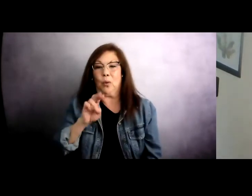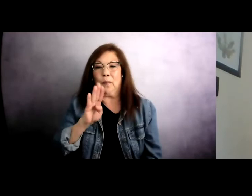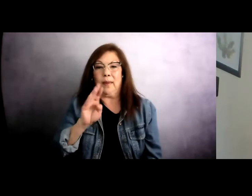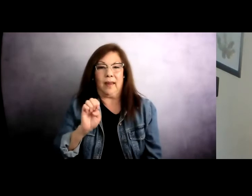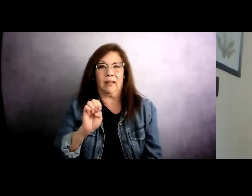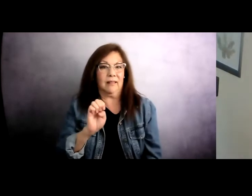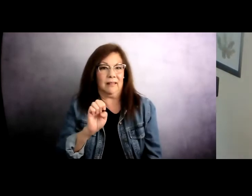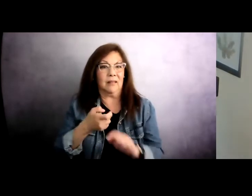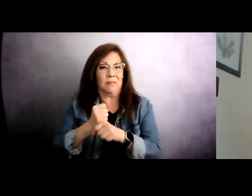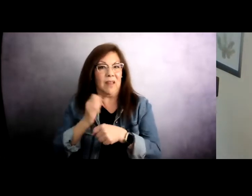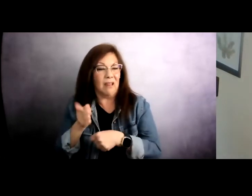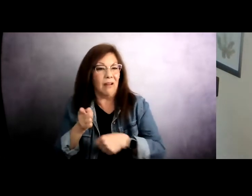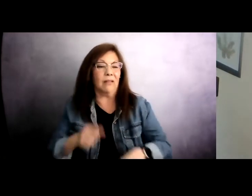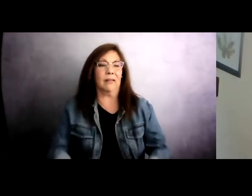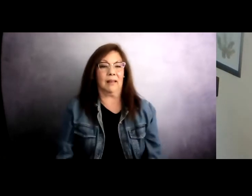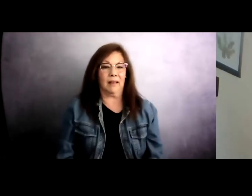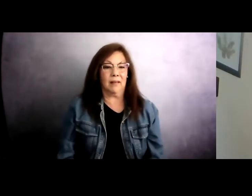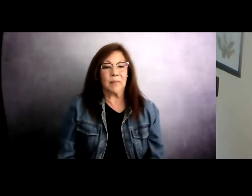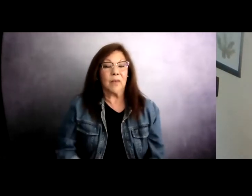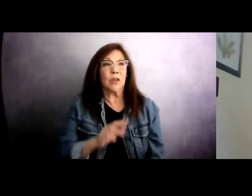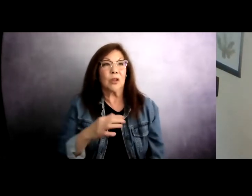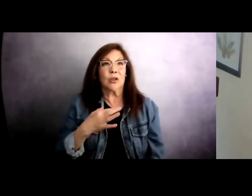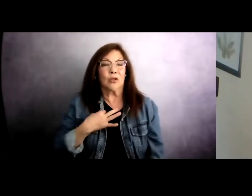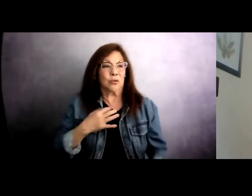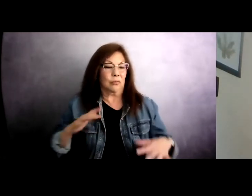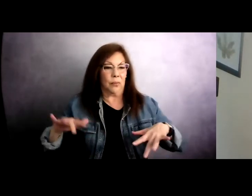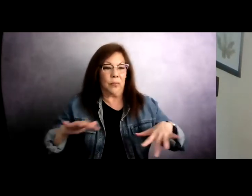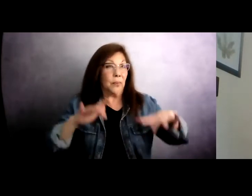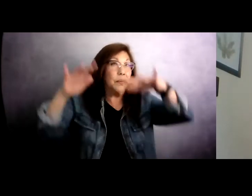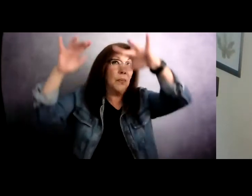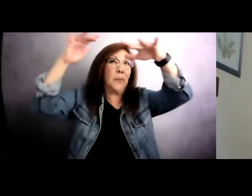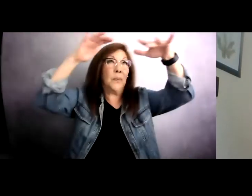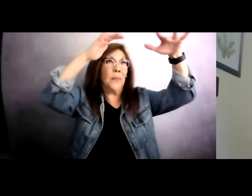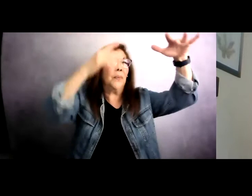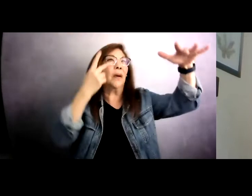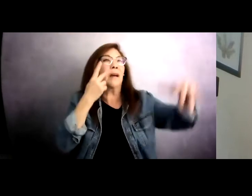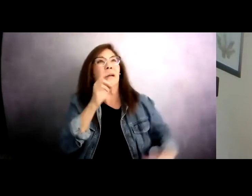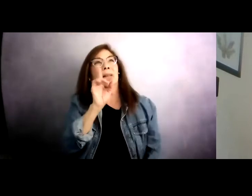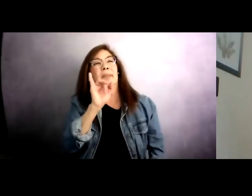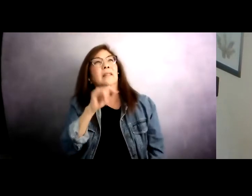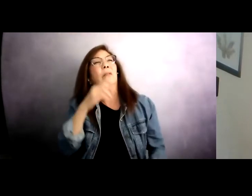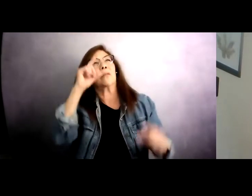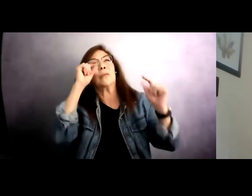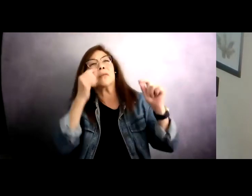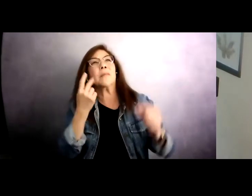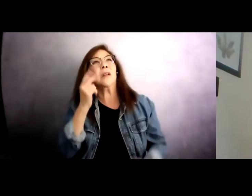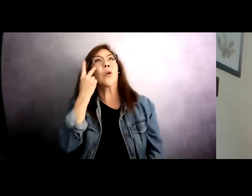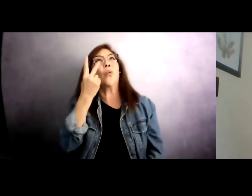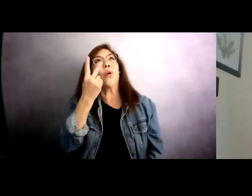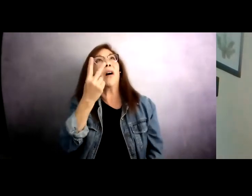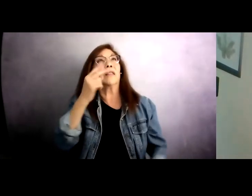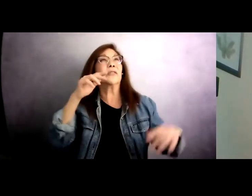rush of fabric, brushing up towards the sky. I saw Daisy close her eyes, and the freedom